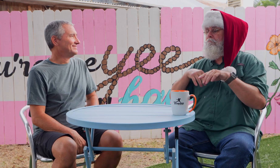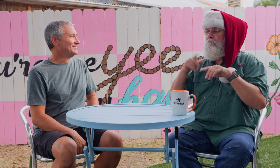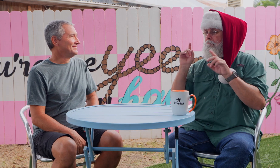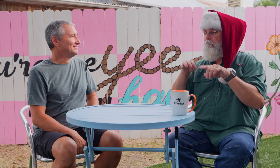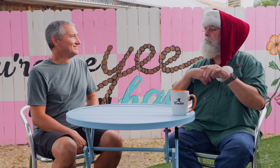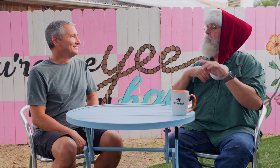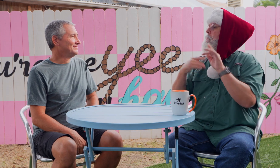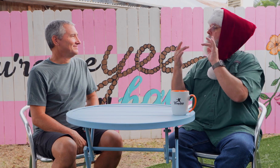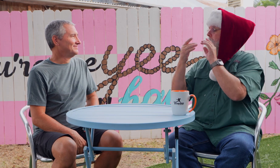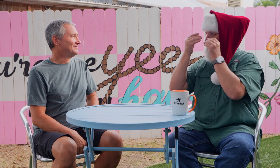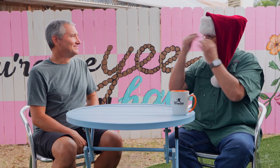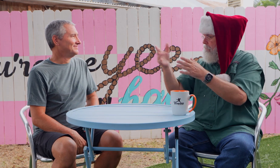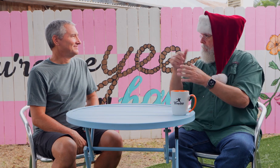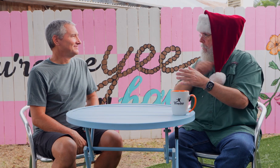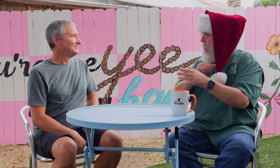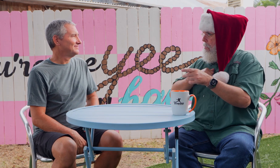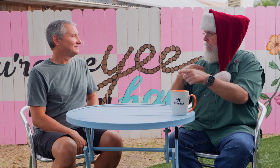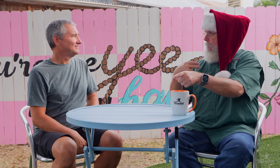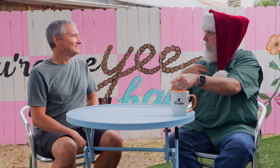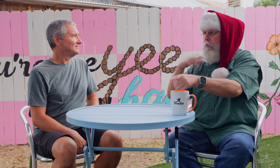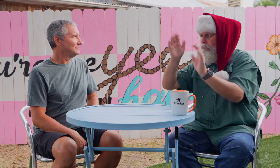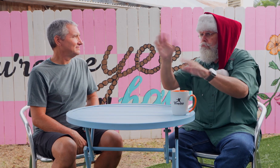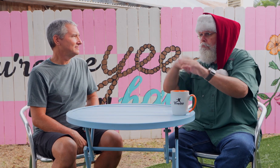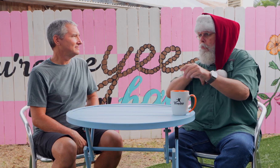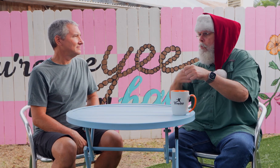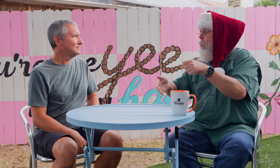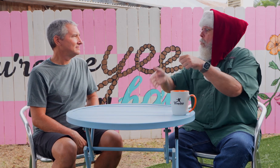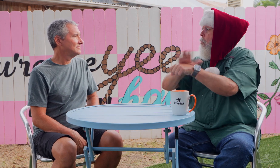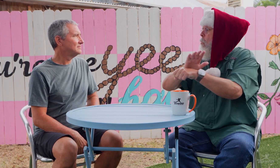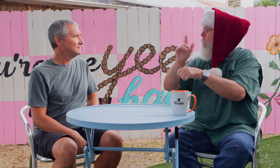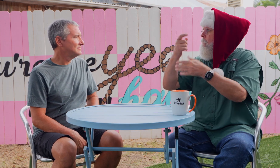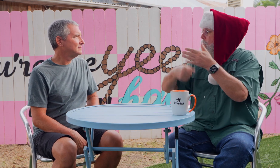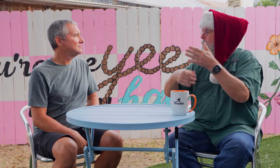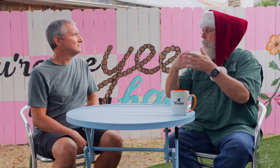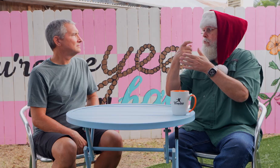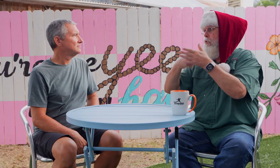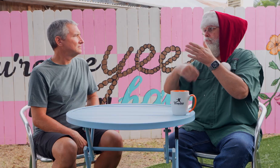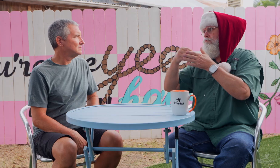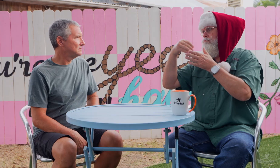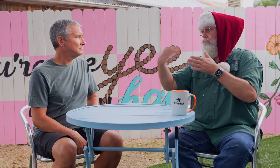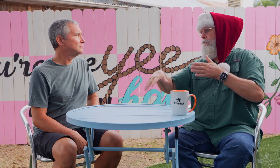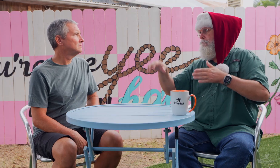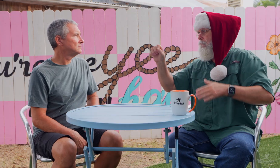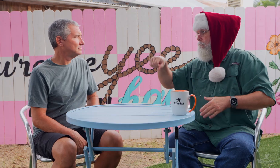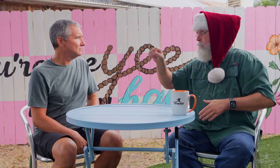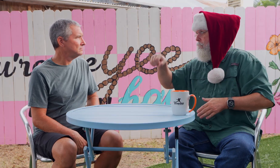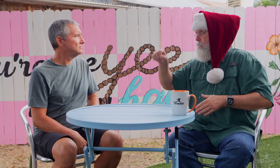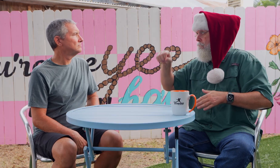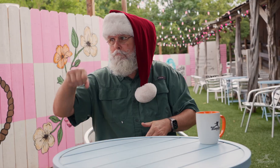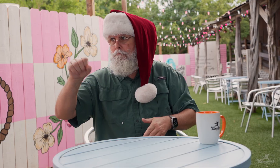I told Anthony I wanted to go, and he was able to get the costs covered. Santa School is very expensive, oh yes